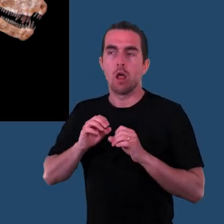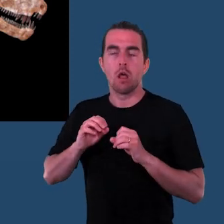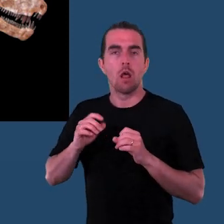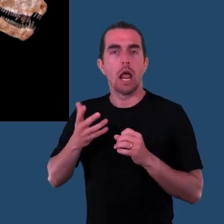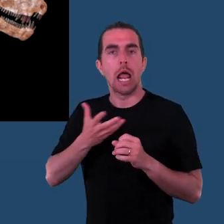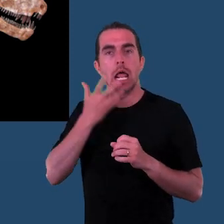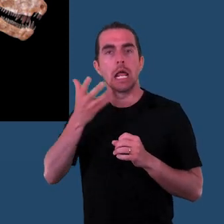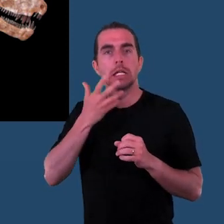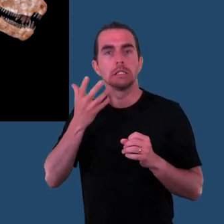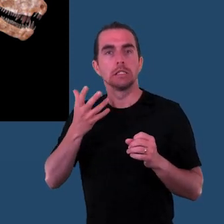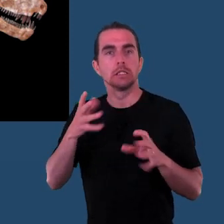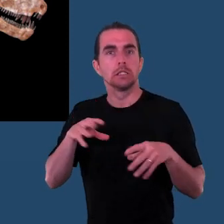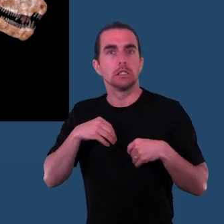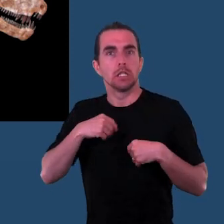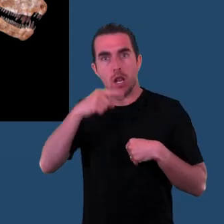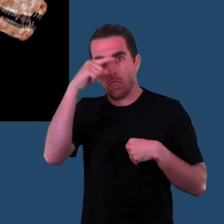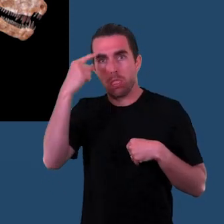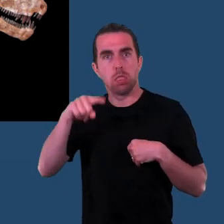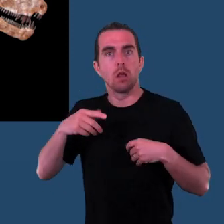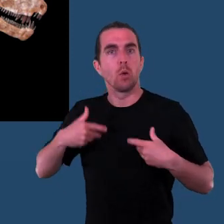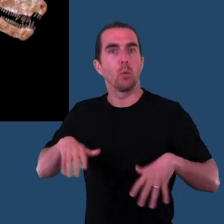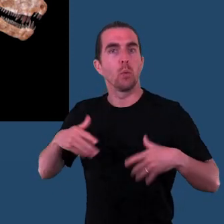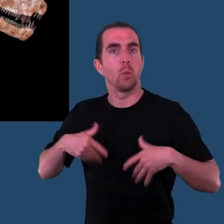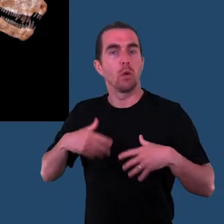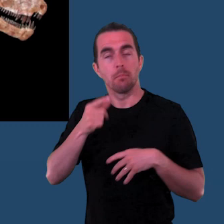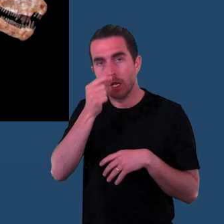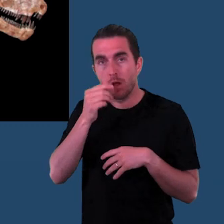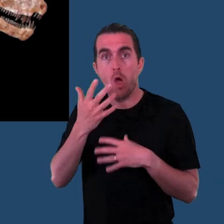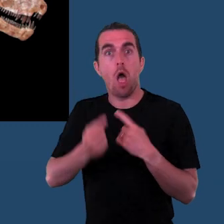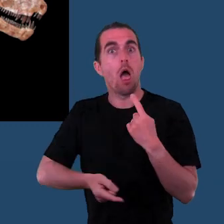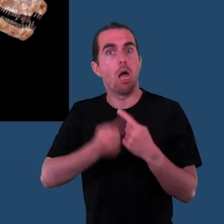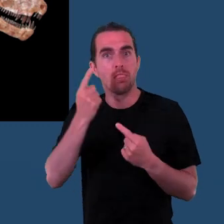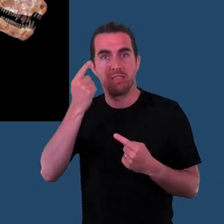But many have suggested that it is just another form of display,